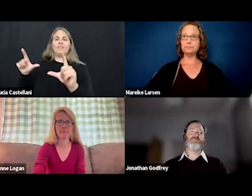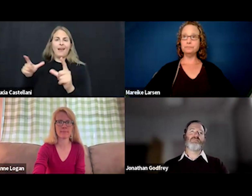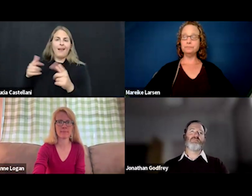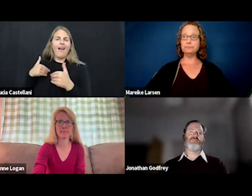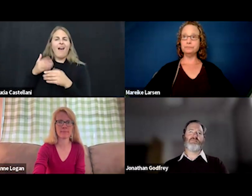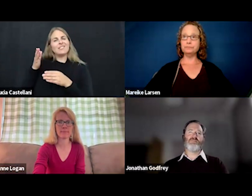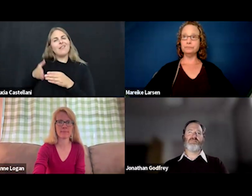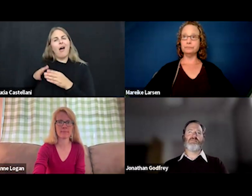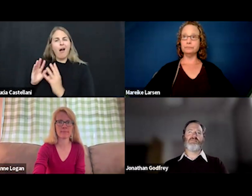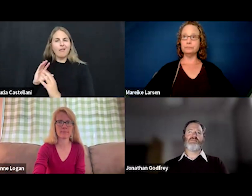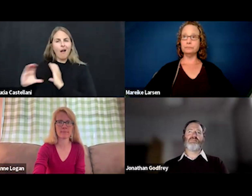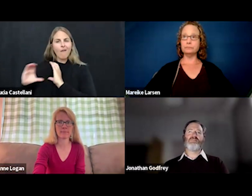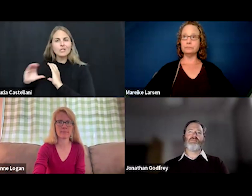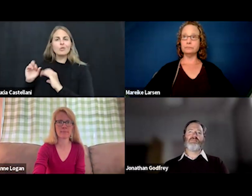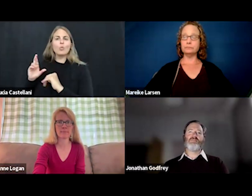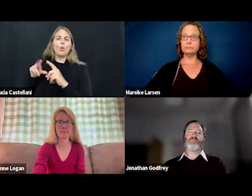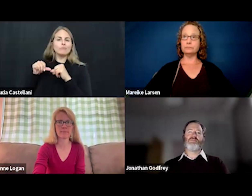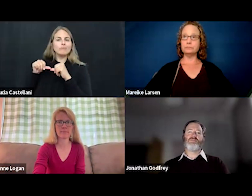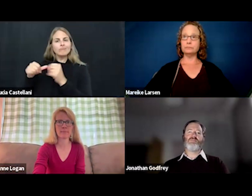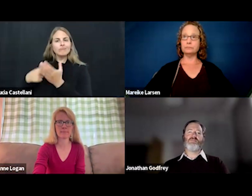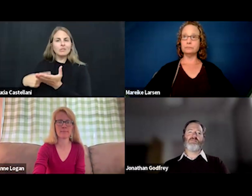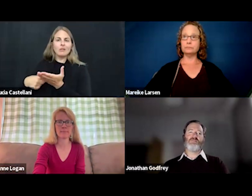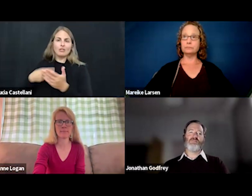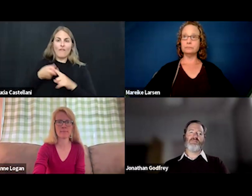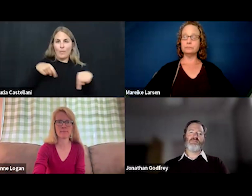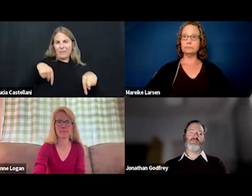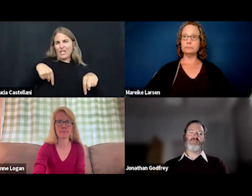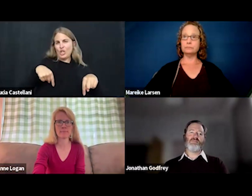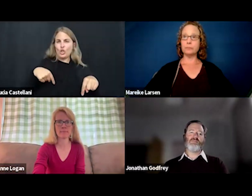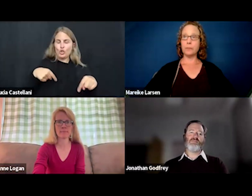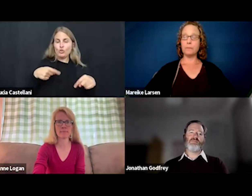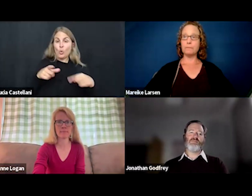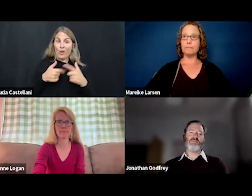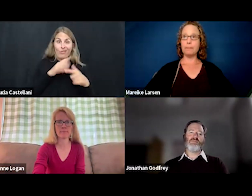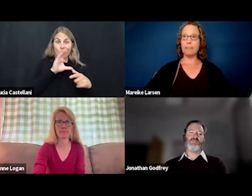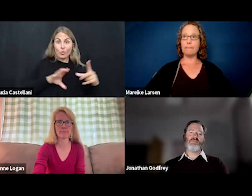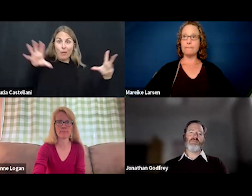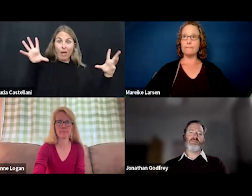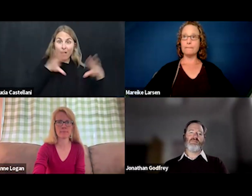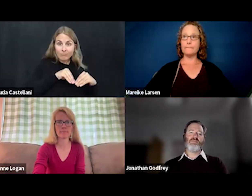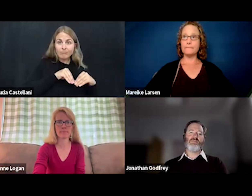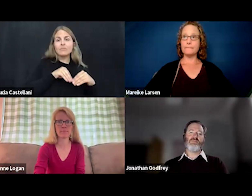or to keep discussions going beyond this actual session. Please feel free to use that.